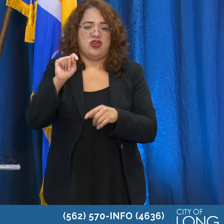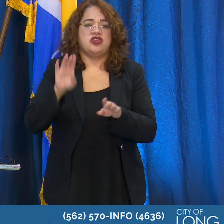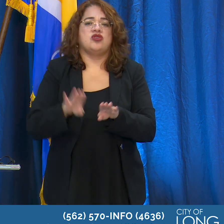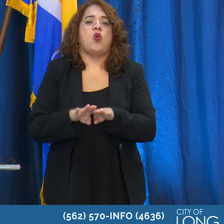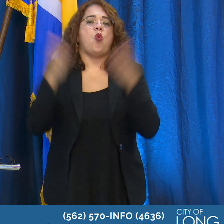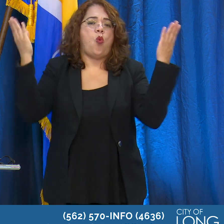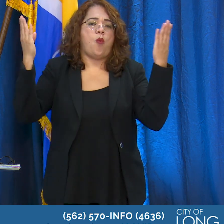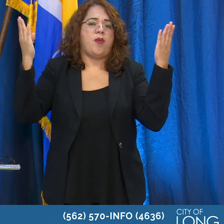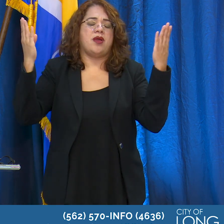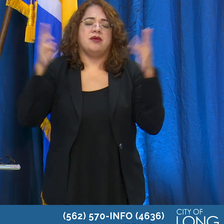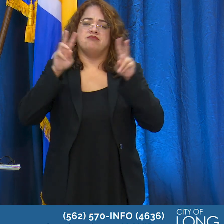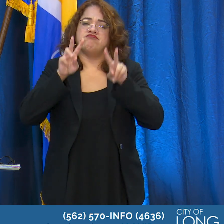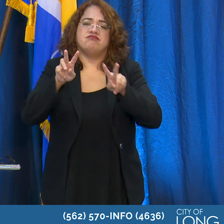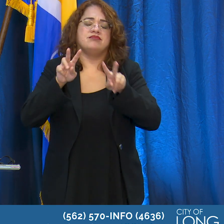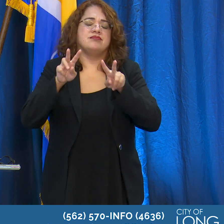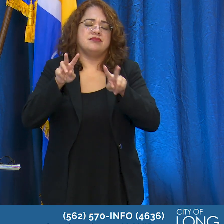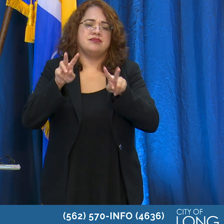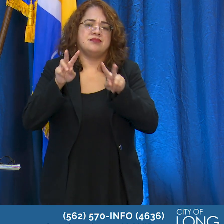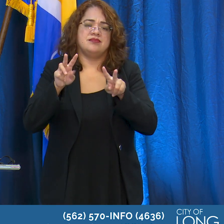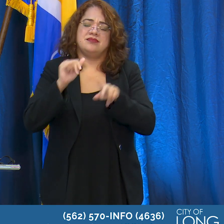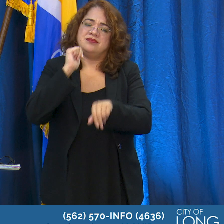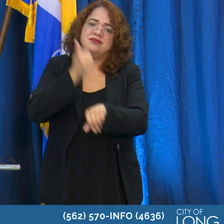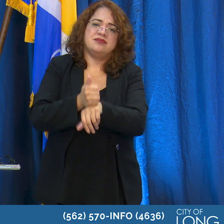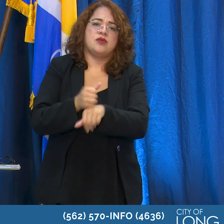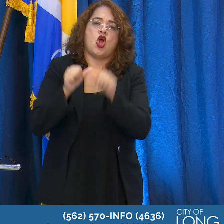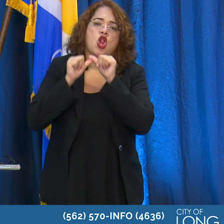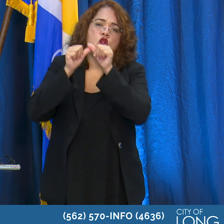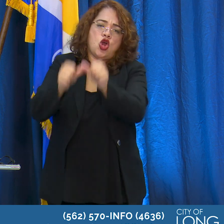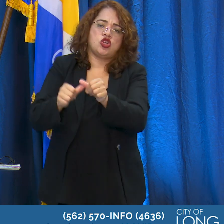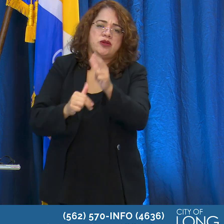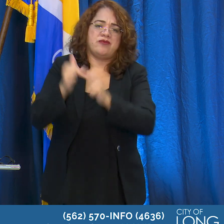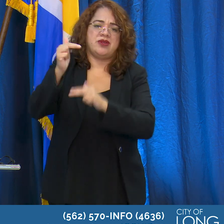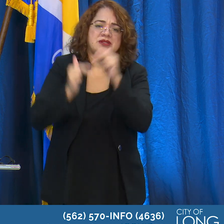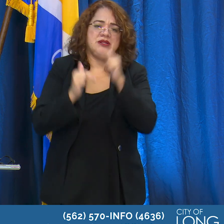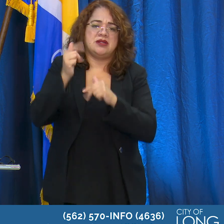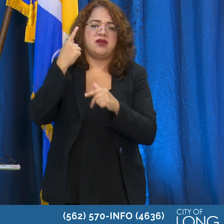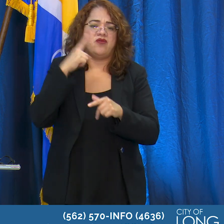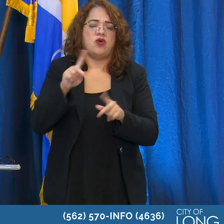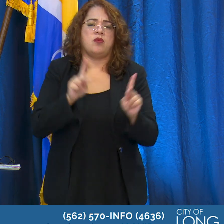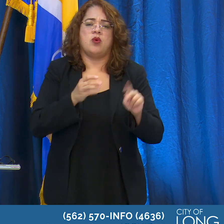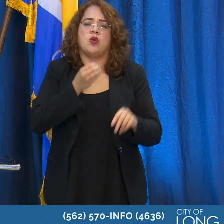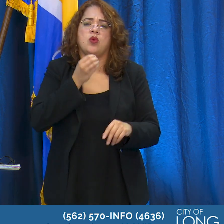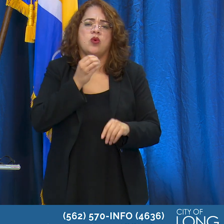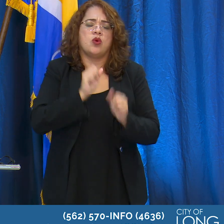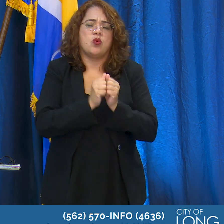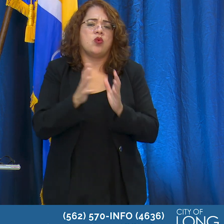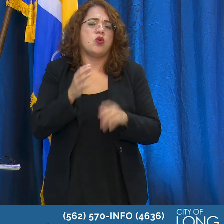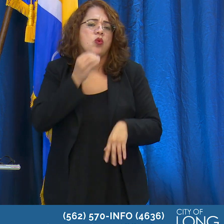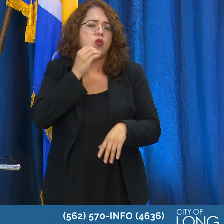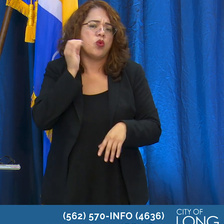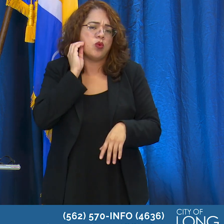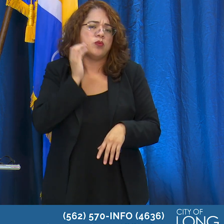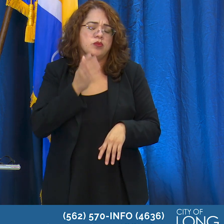opportunity. We'll be sharing much more about that as we get to to that time frame. That housing will support 125 people.